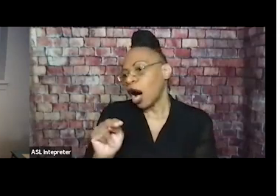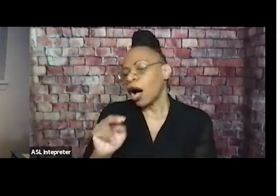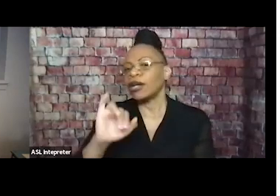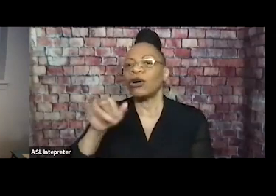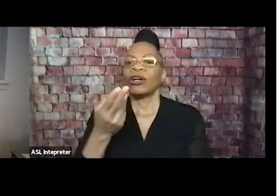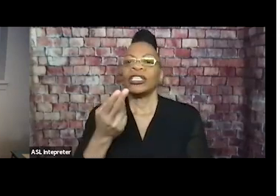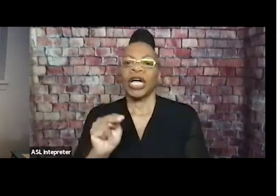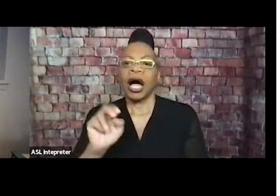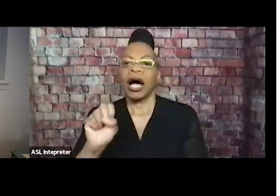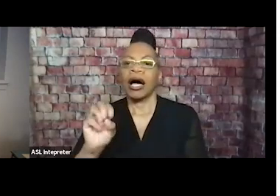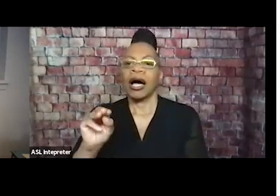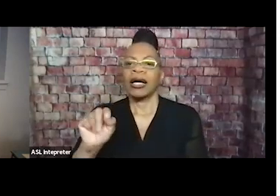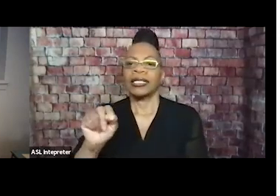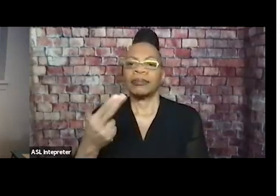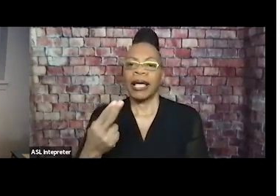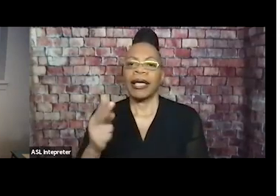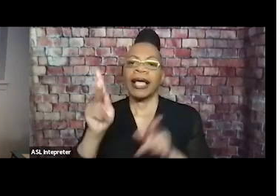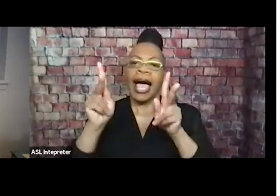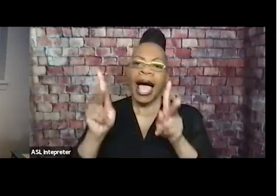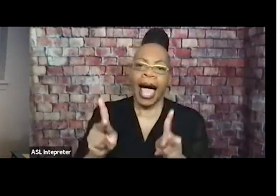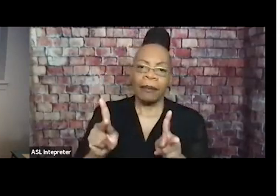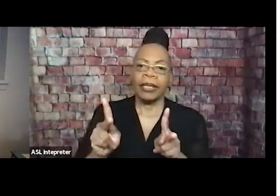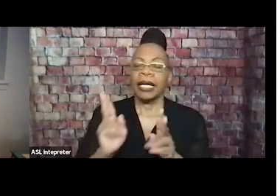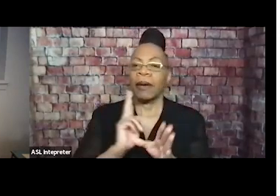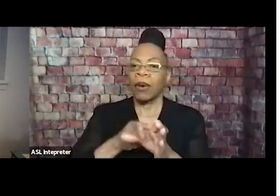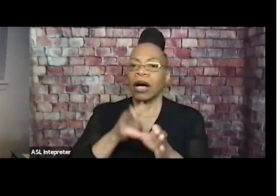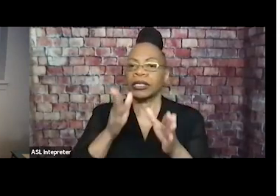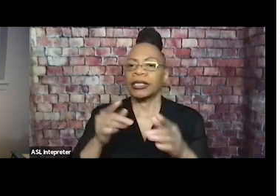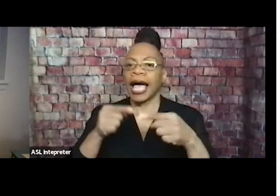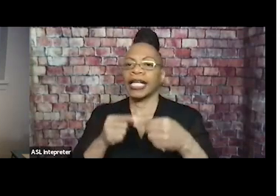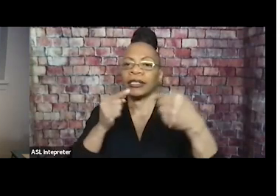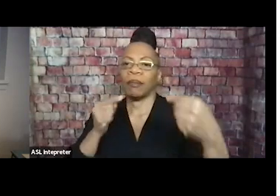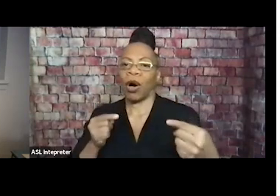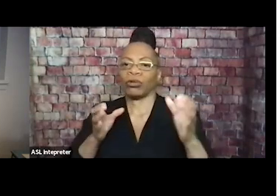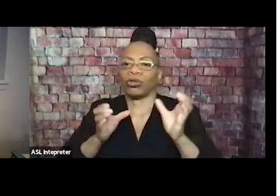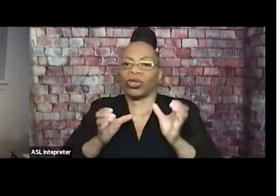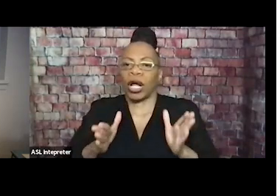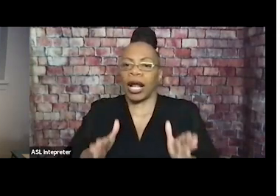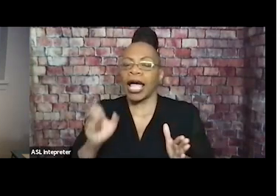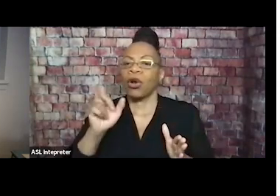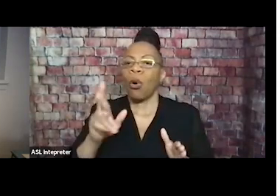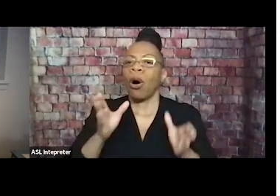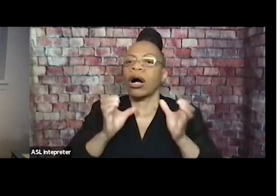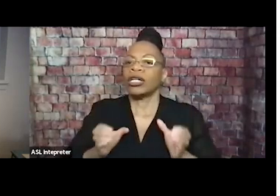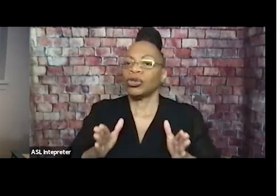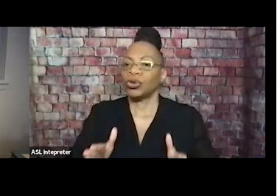applicant or participant as opposed to client or consumer. We never wanna say, we never wanna label someone as their diagnosis.